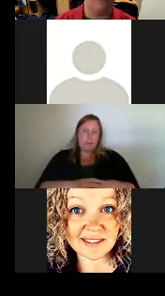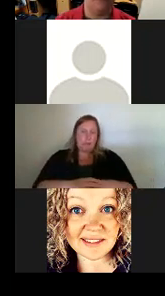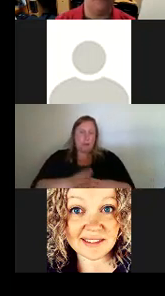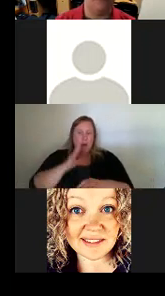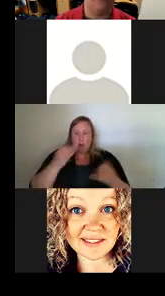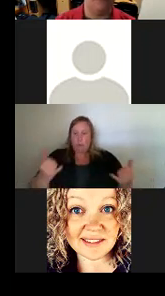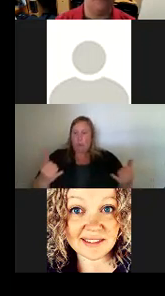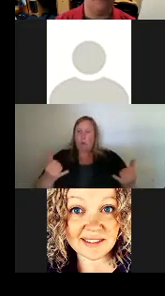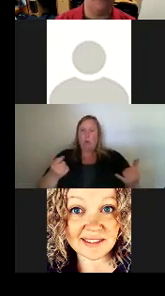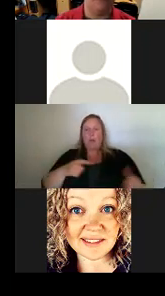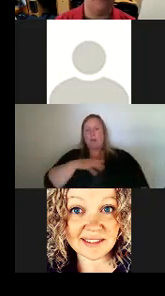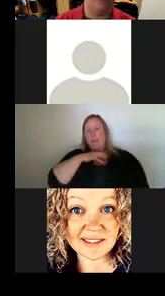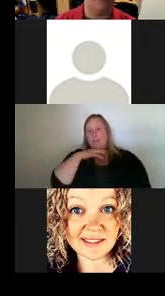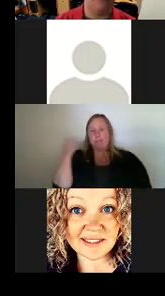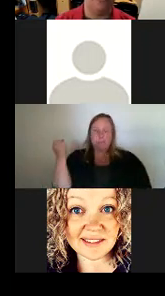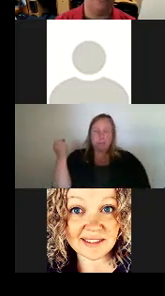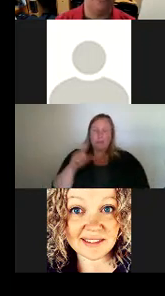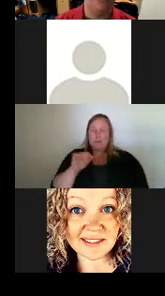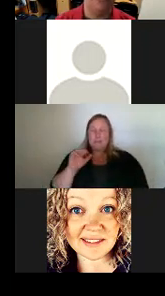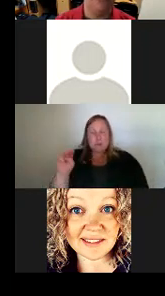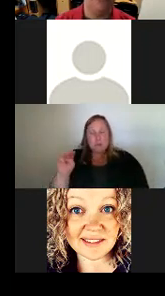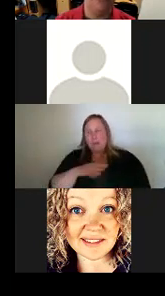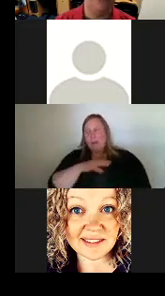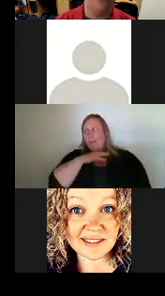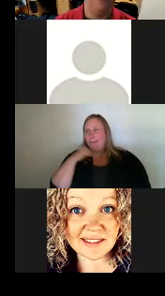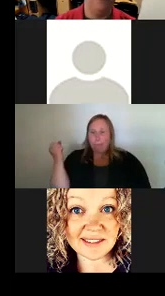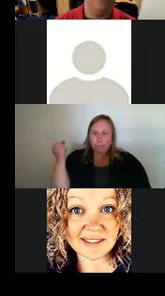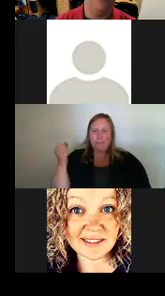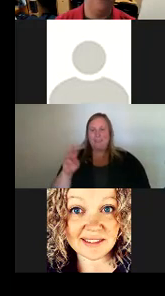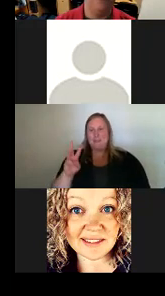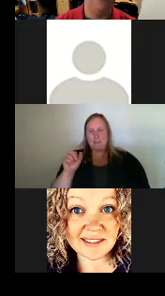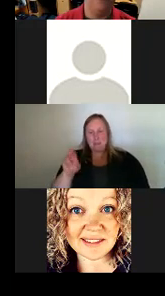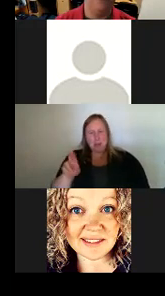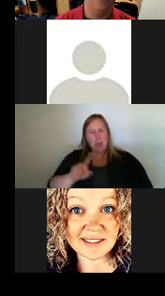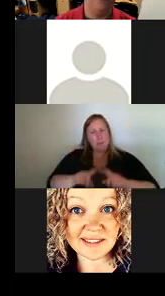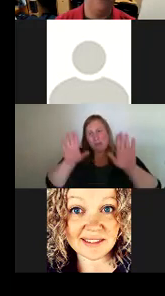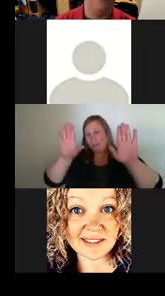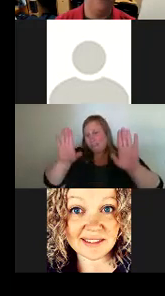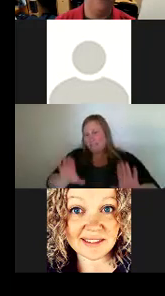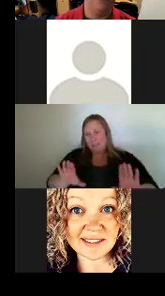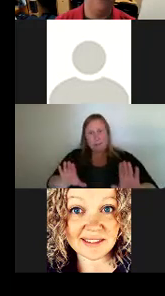LITTLE BIT TIRED OF ZOOM AND TIRED OF WEBINARS, BUT WHAT A FANTASTIC WAY TO BRING IN TRAINERS FROM ALL OVER